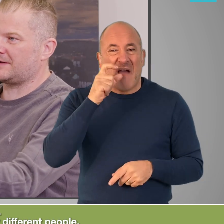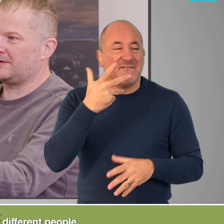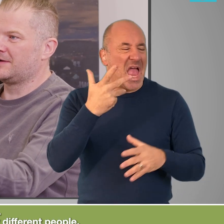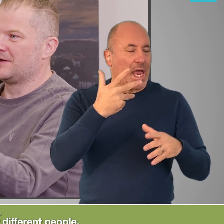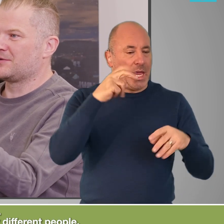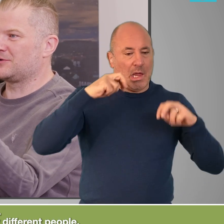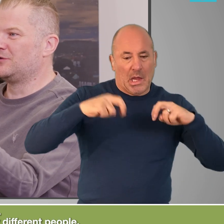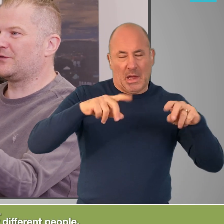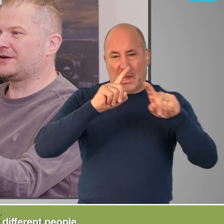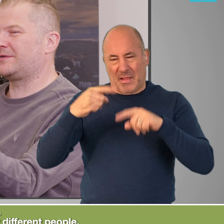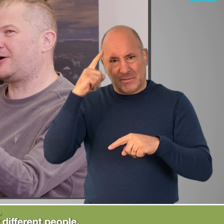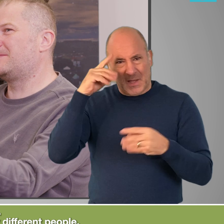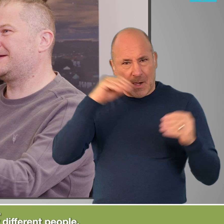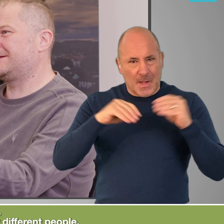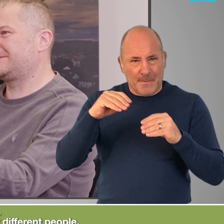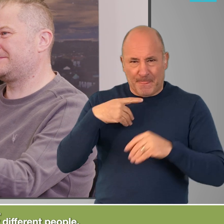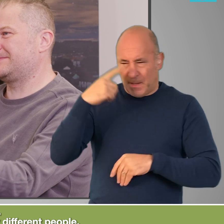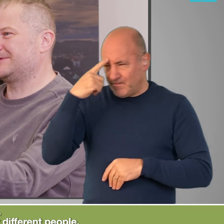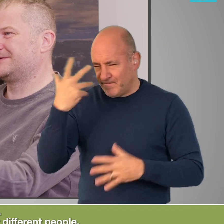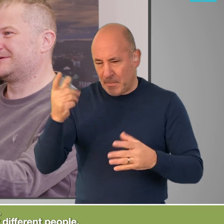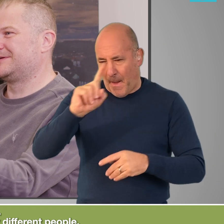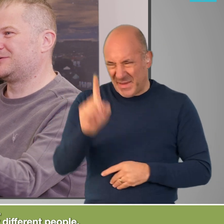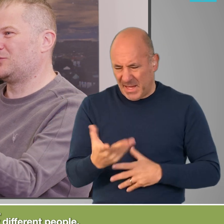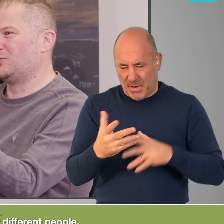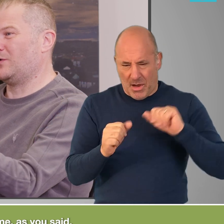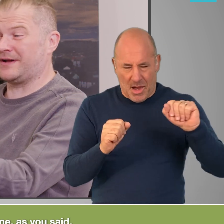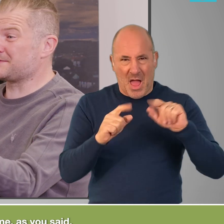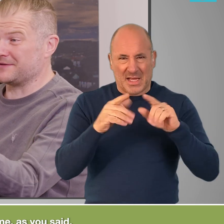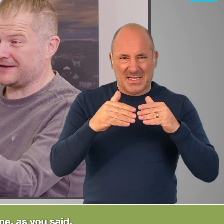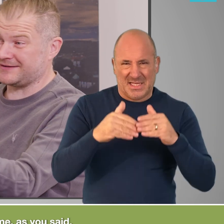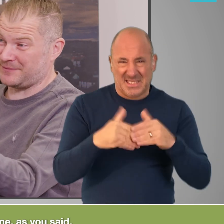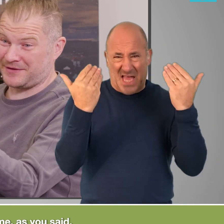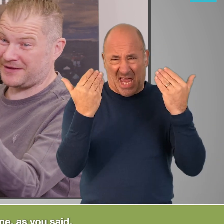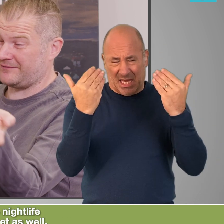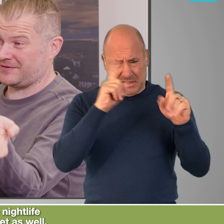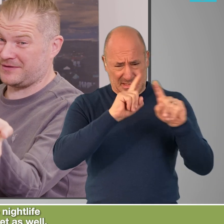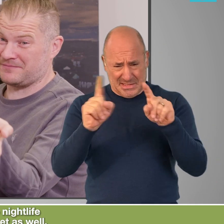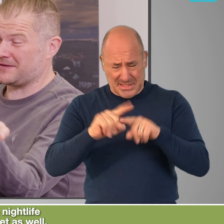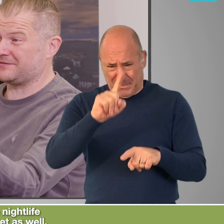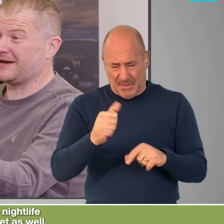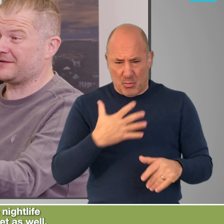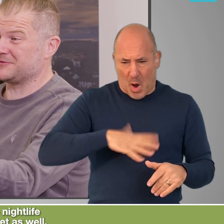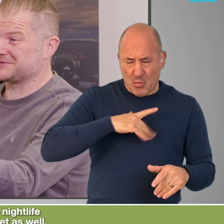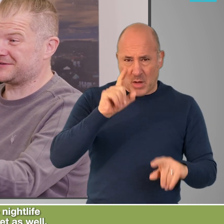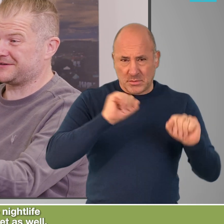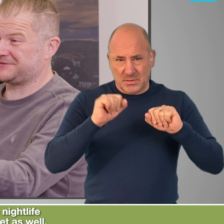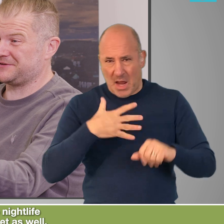et cetera. So you think of how many different people, and that's just the daytime, as you said, there's a massive nightlife culture on that street as well.